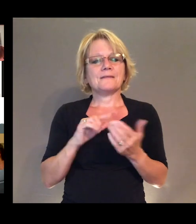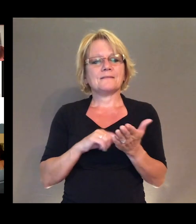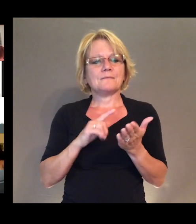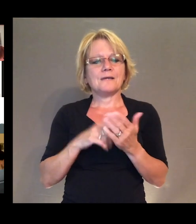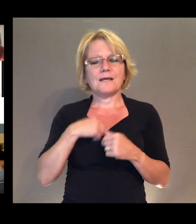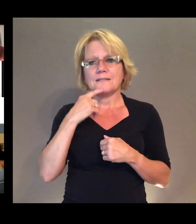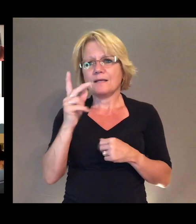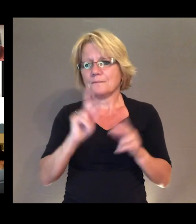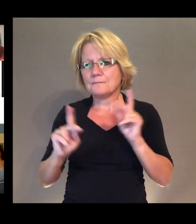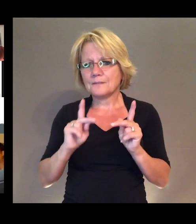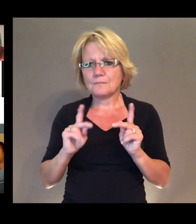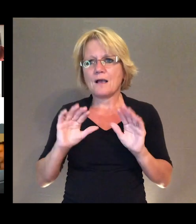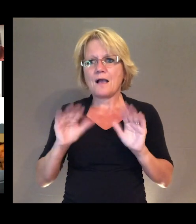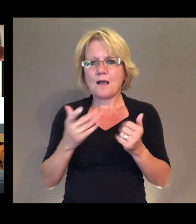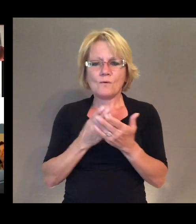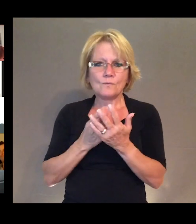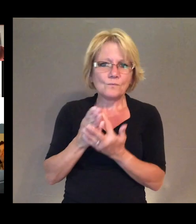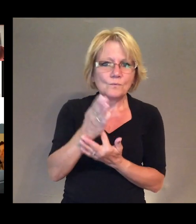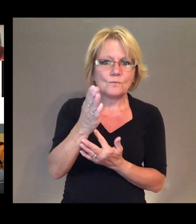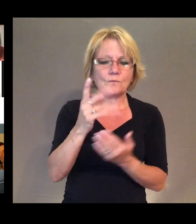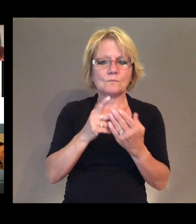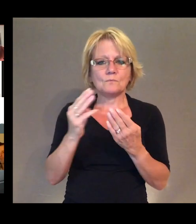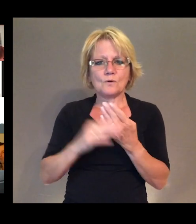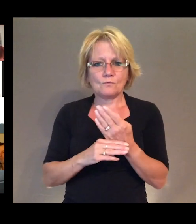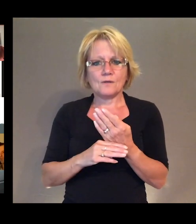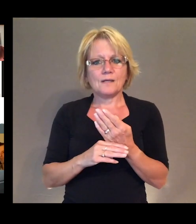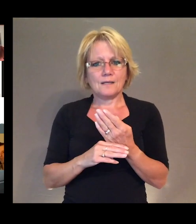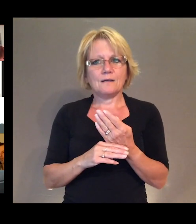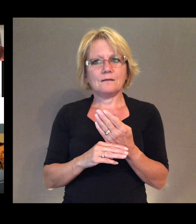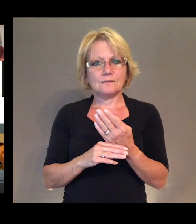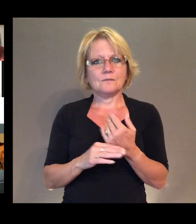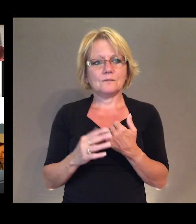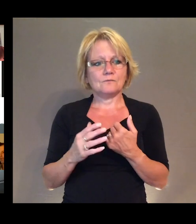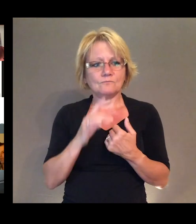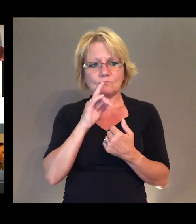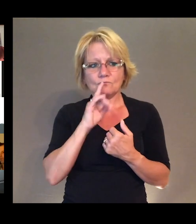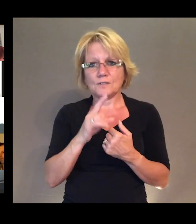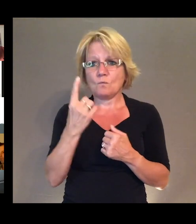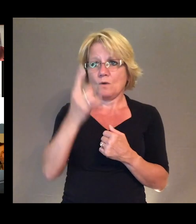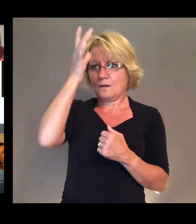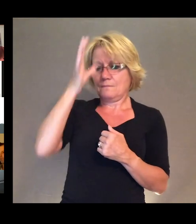the way I got through my program was a white male in my program. He was the first one to finish.